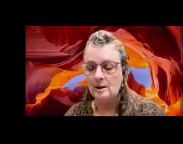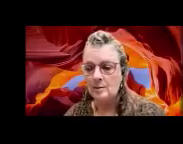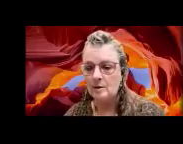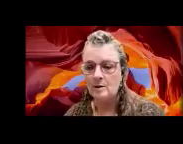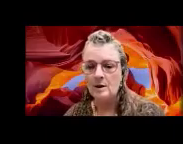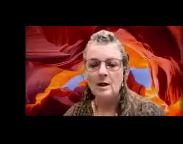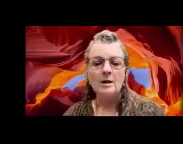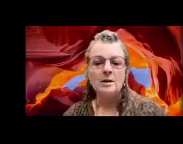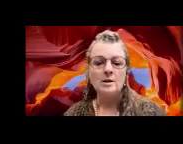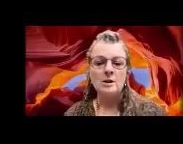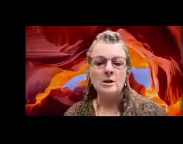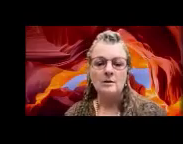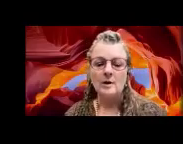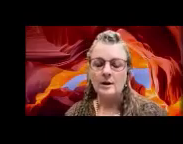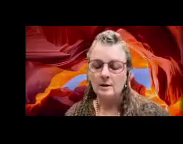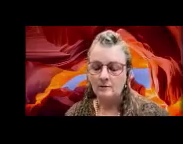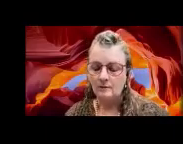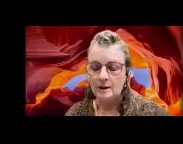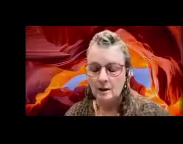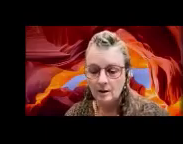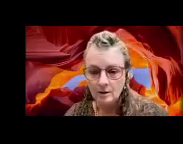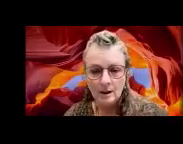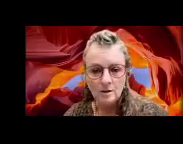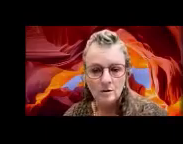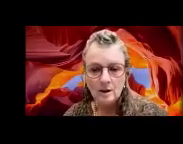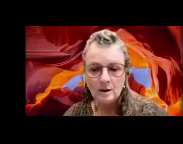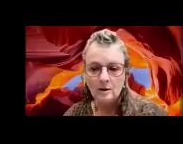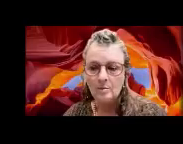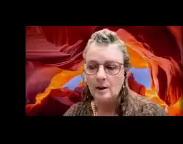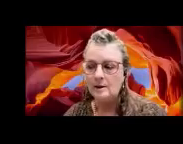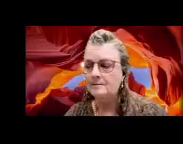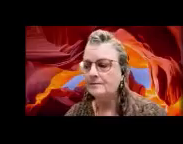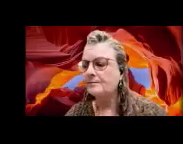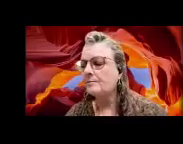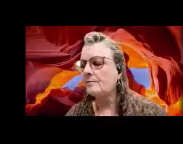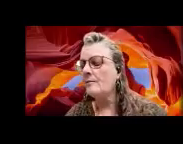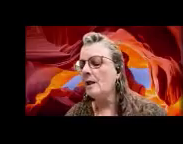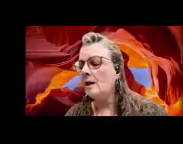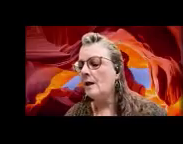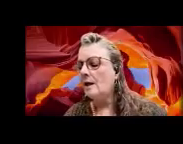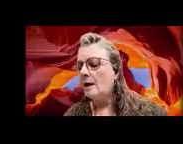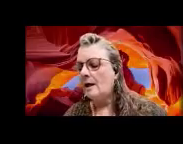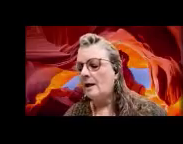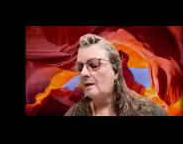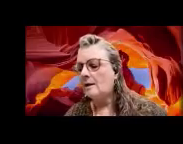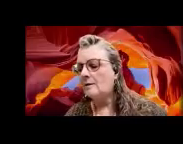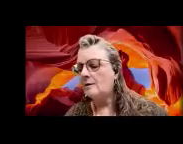accept her? Does she voluntarily do solitary play? And if. She